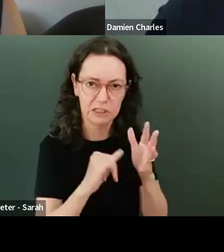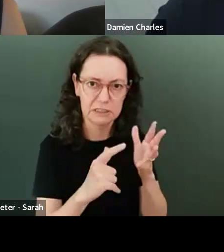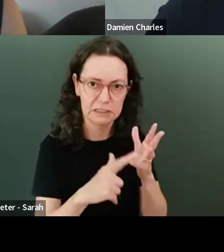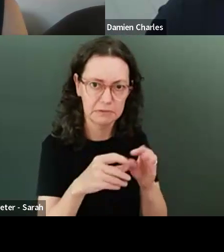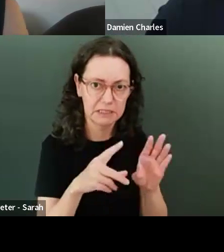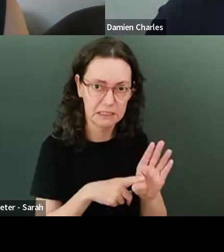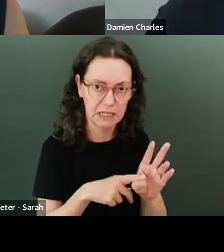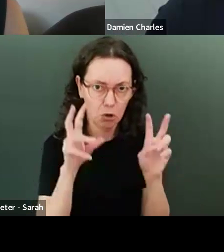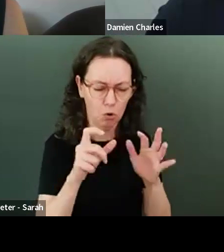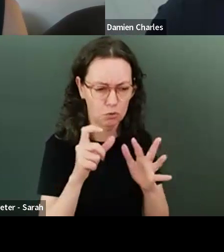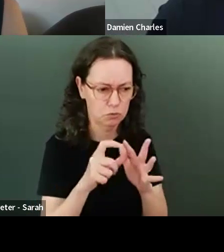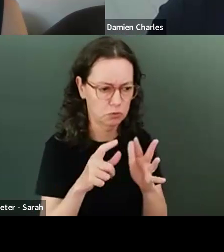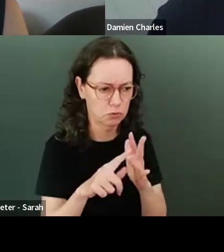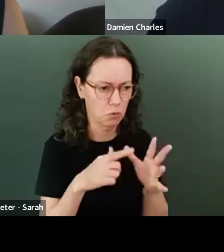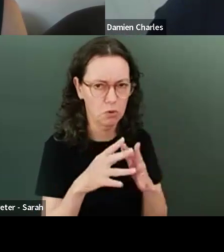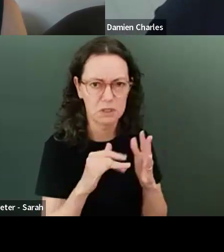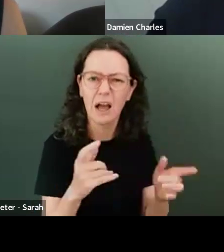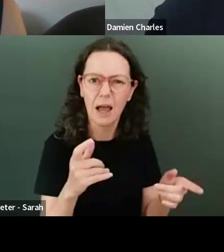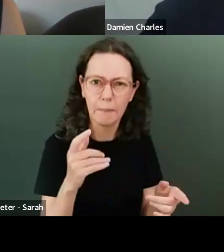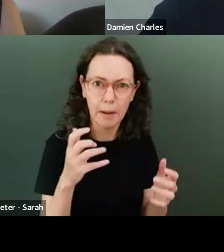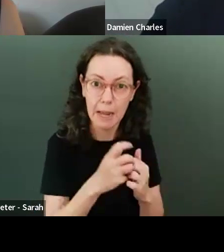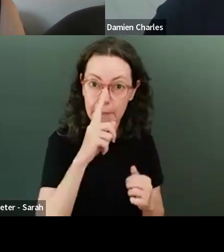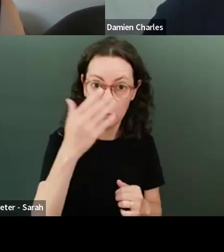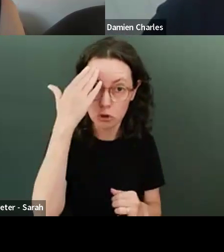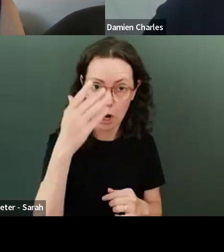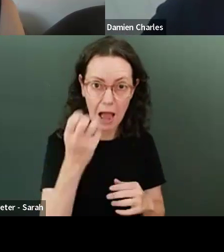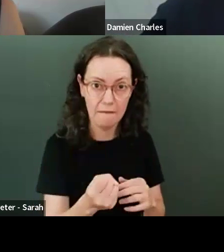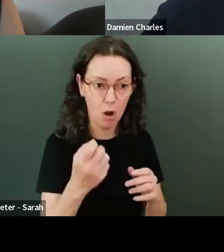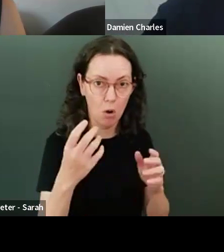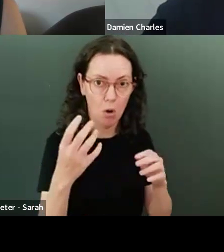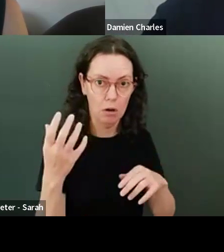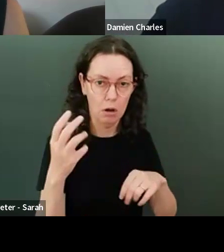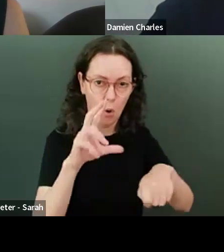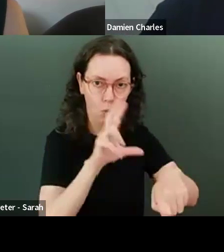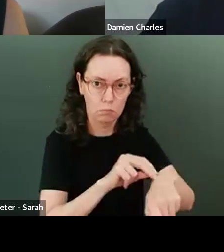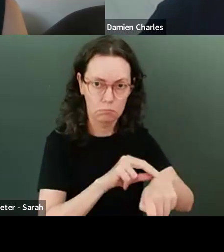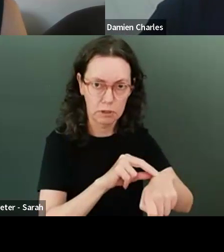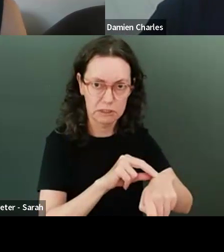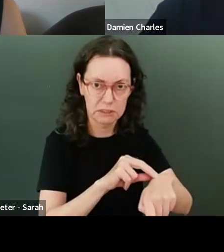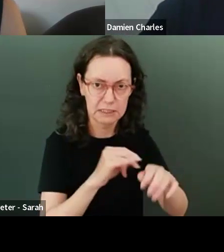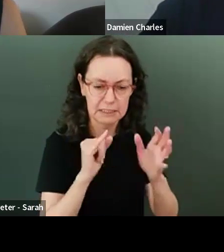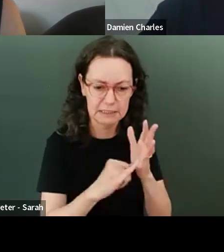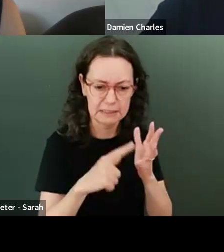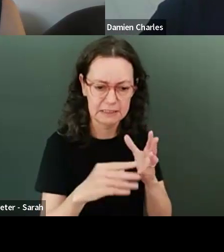we call it DAWS. So not many people would know about that so if people